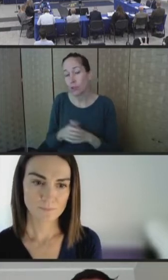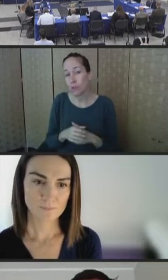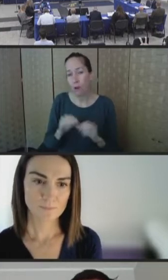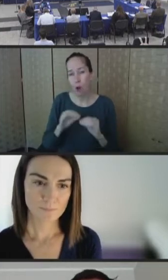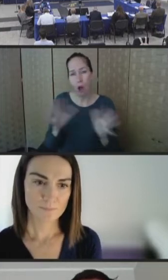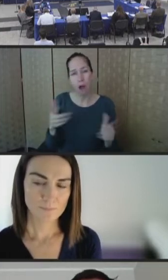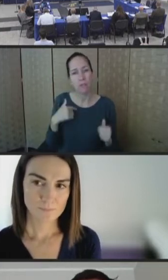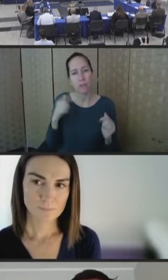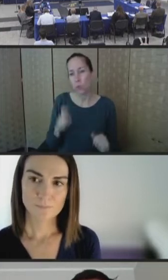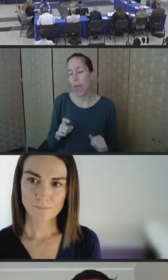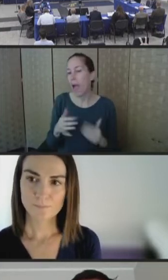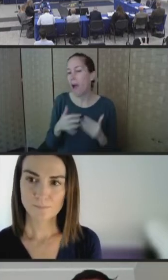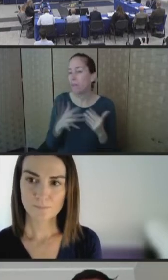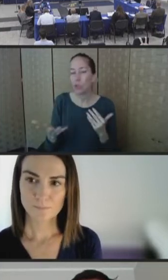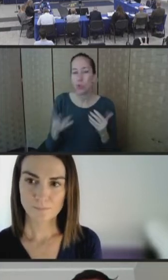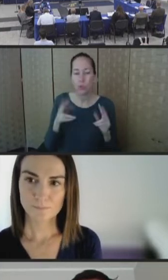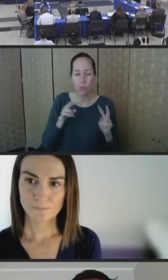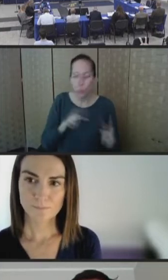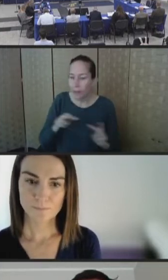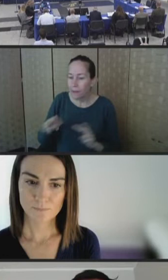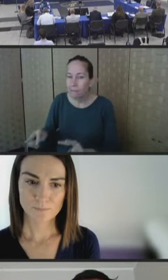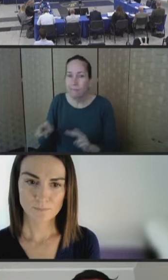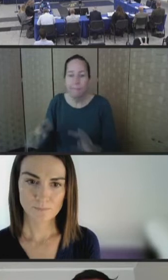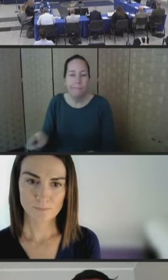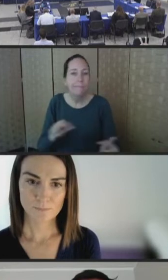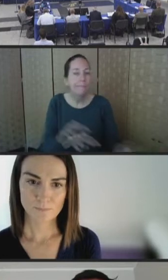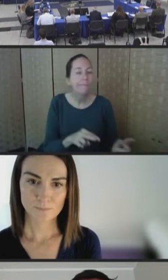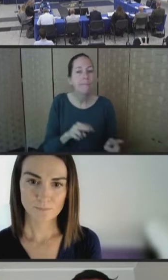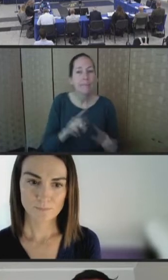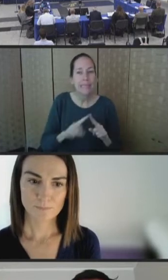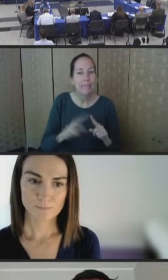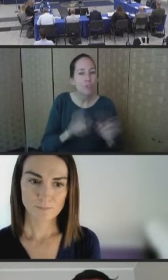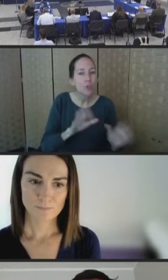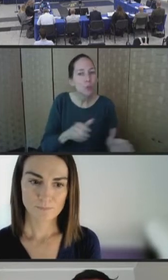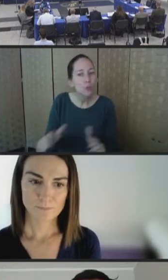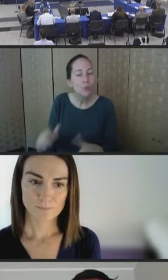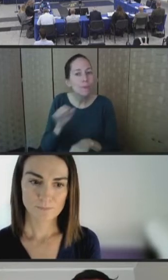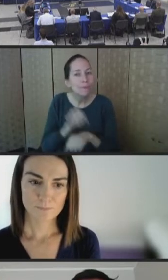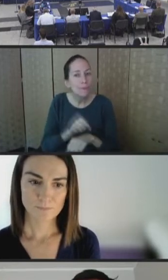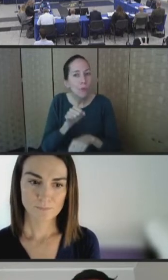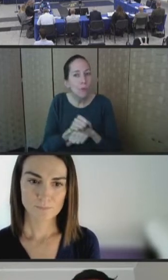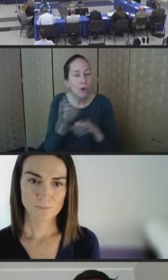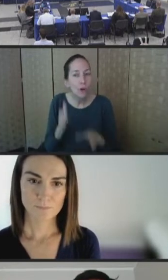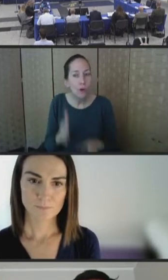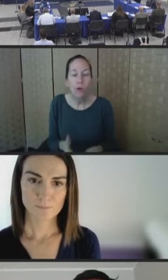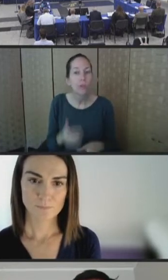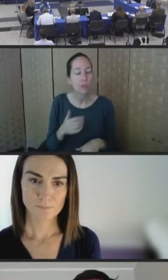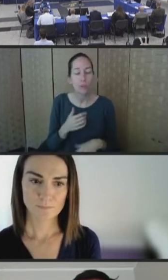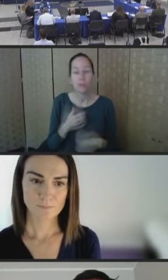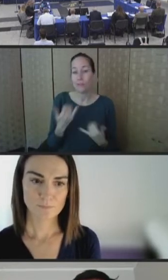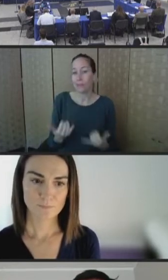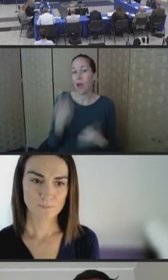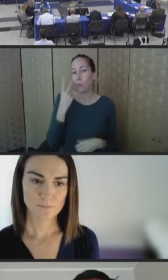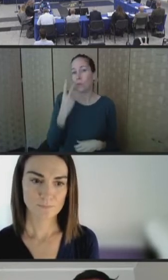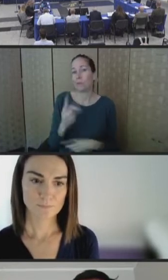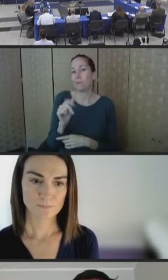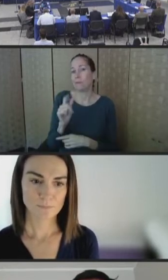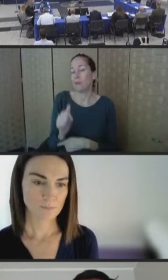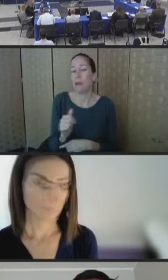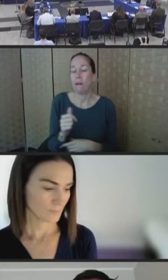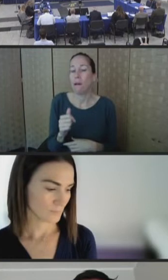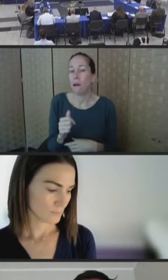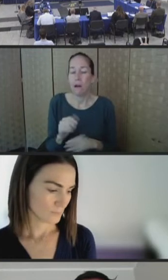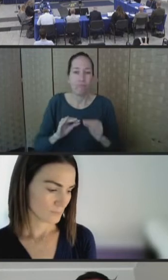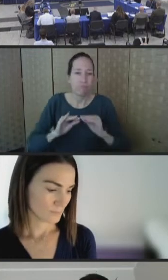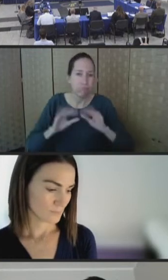But we have data now that is very stark and shows that there are very glaring disparities.